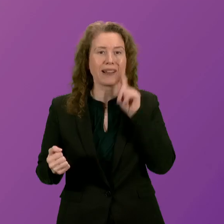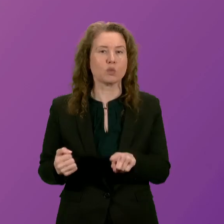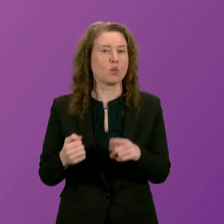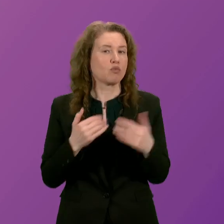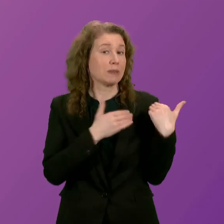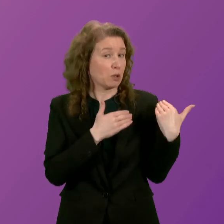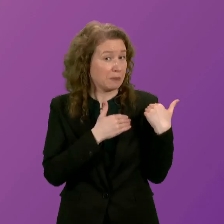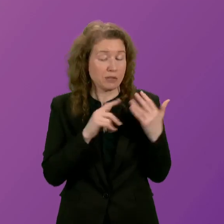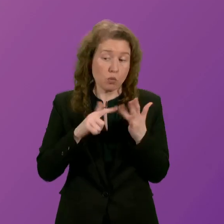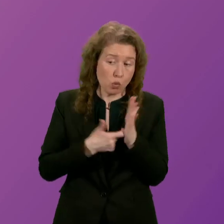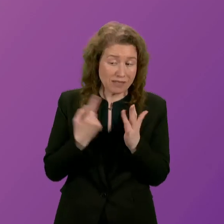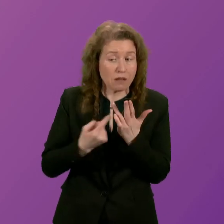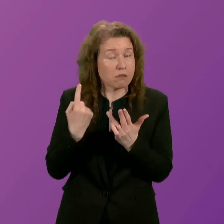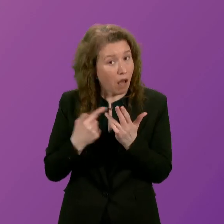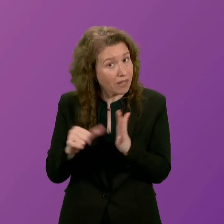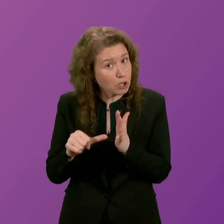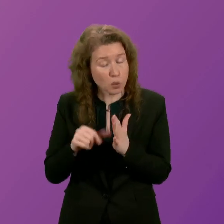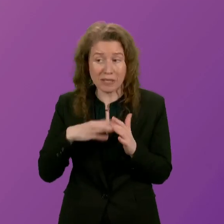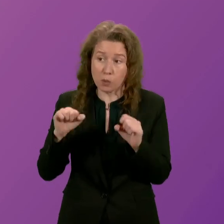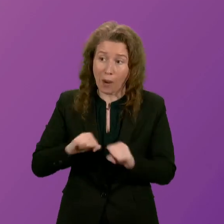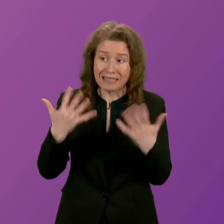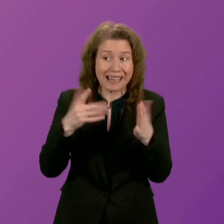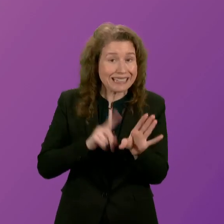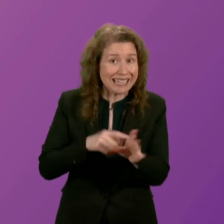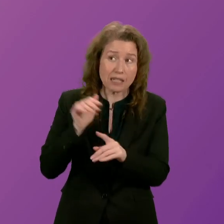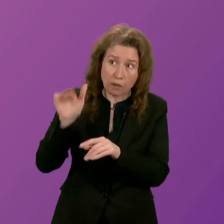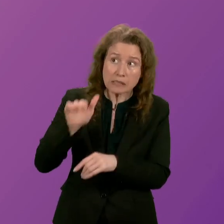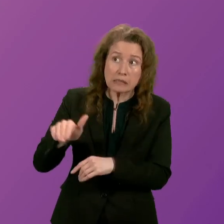or is that another issue that will take 10 years of pressure before the Government acts?